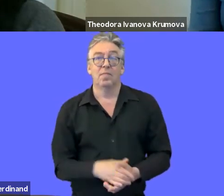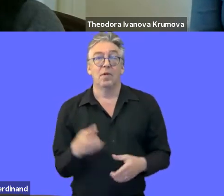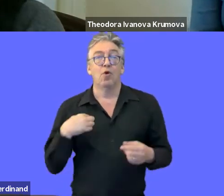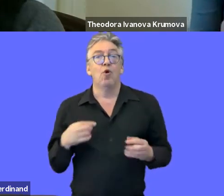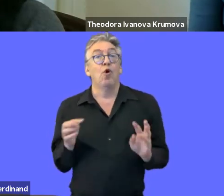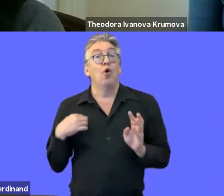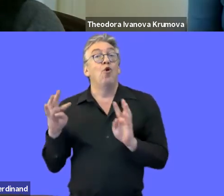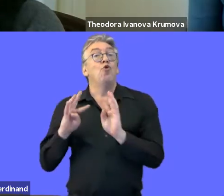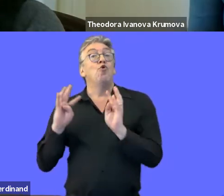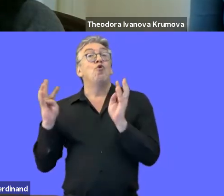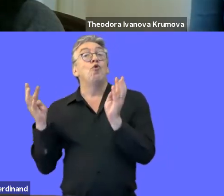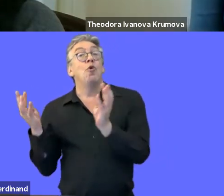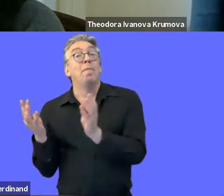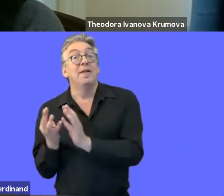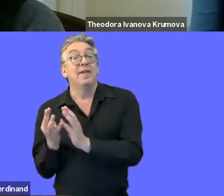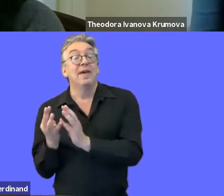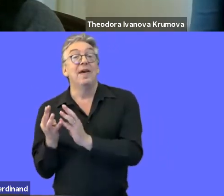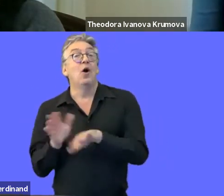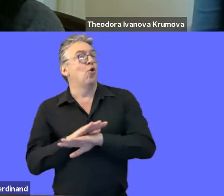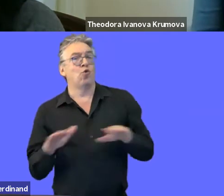or like the criminal responsibility of an author.